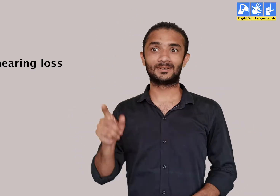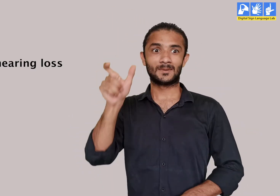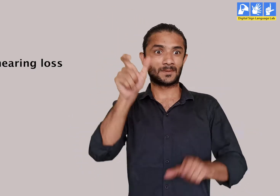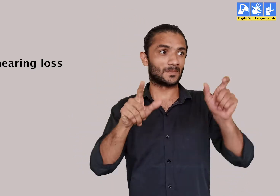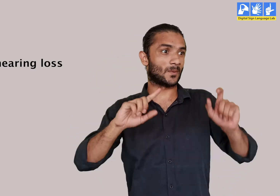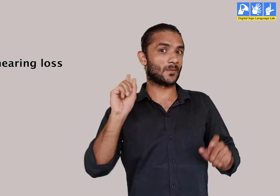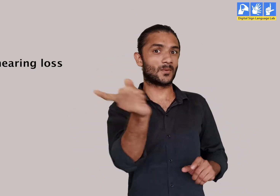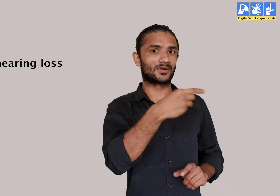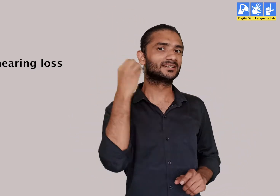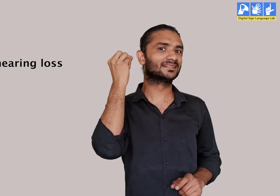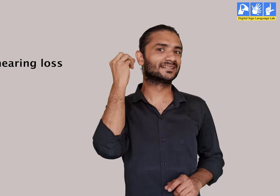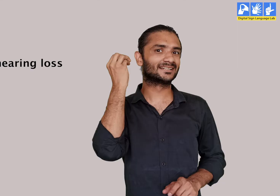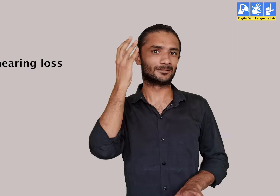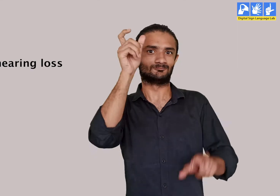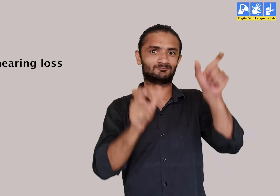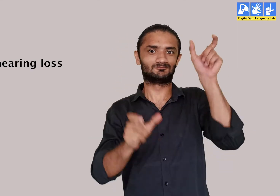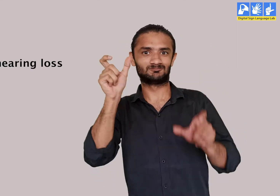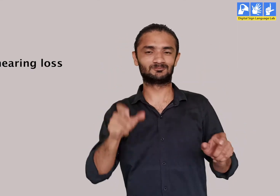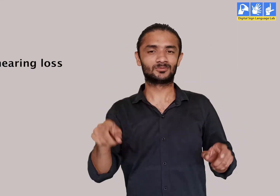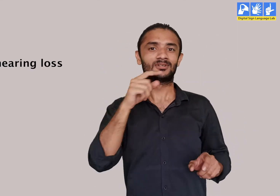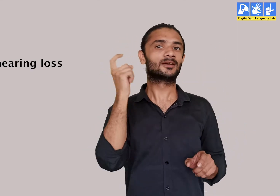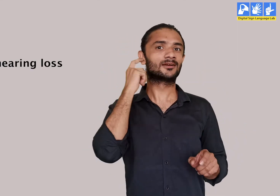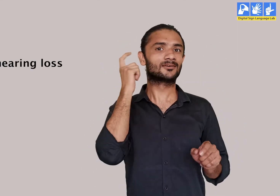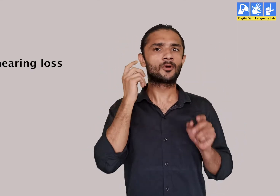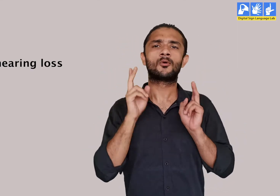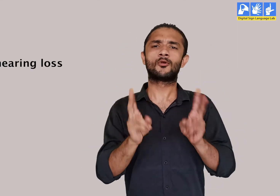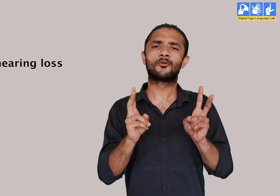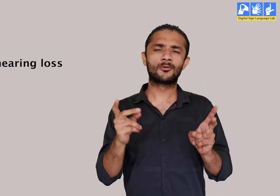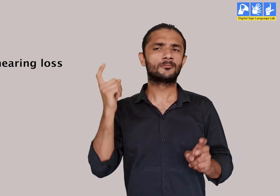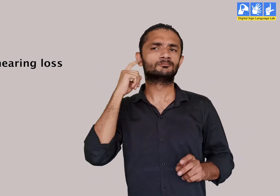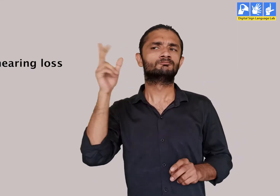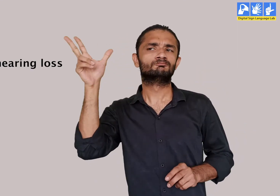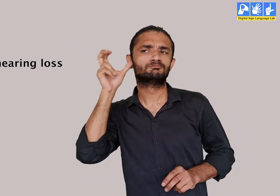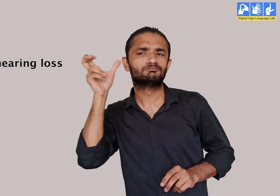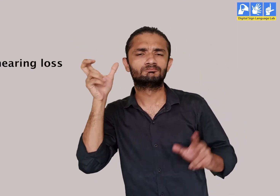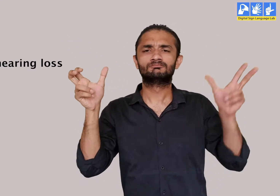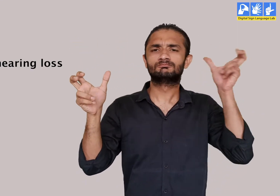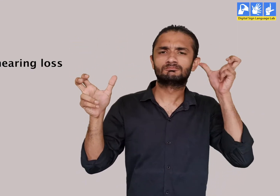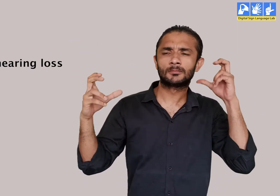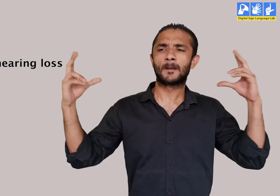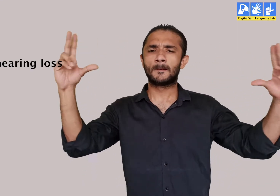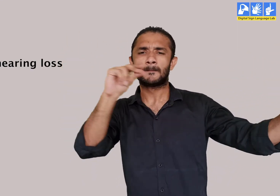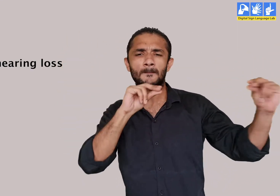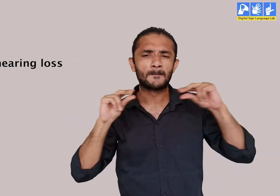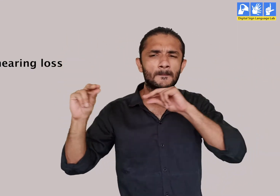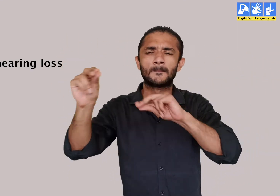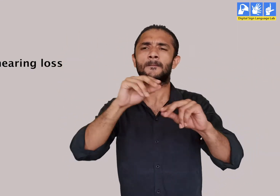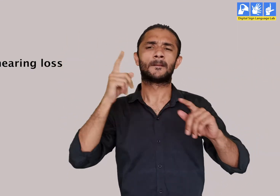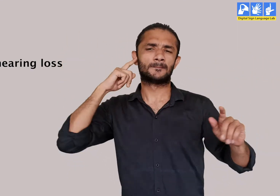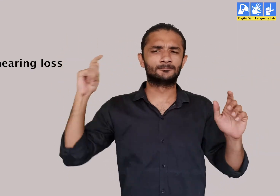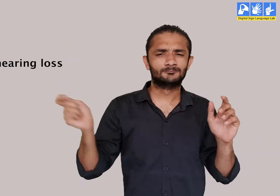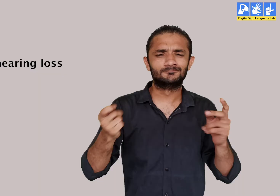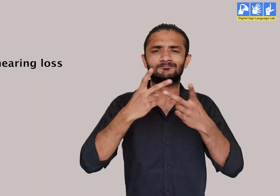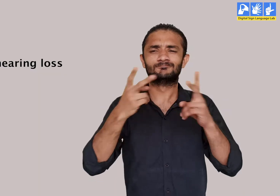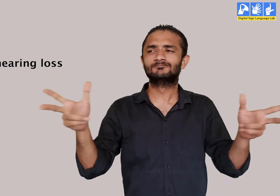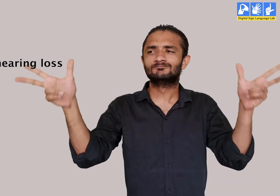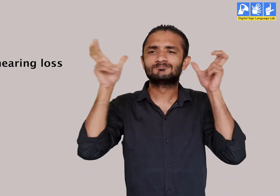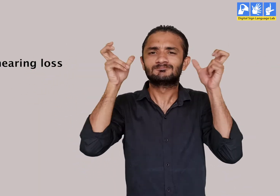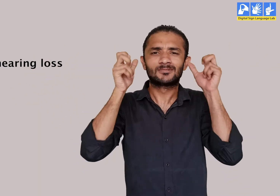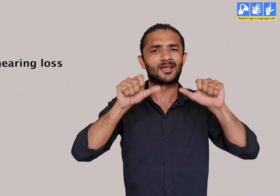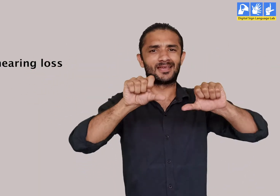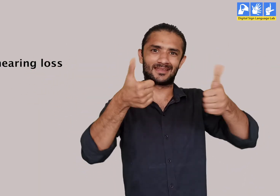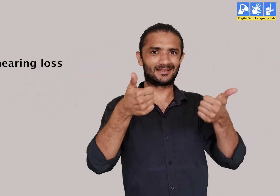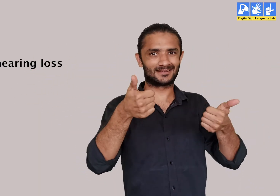As you know there are people with normal hearing with the ability to hear different sounds